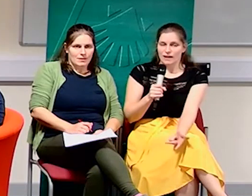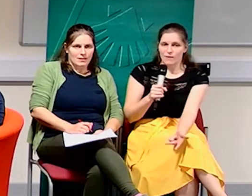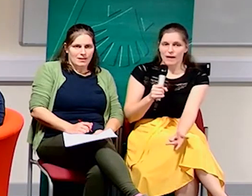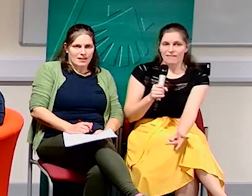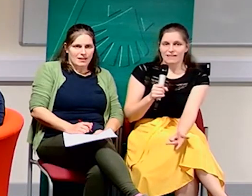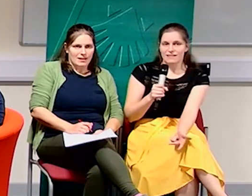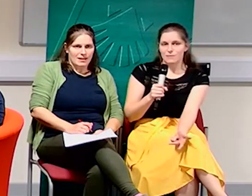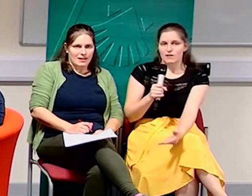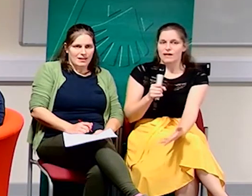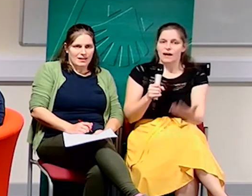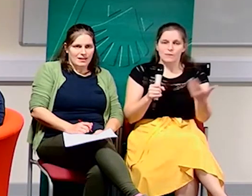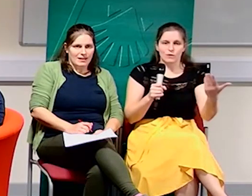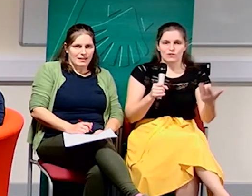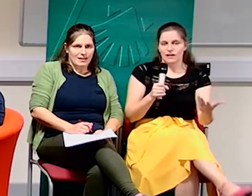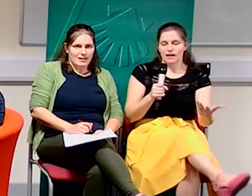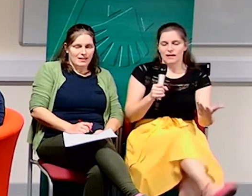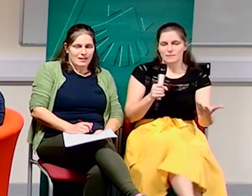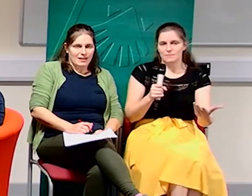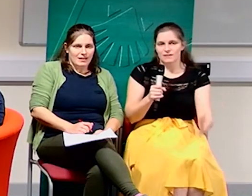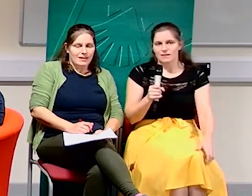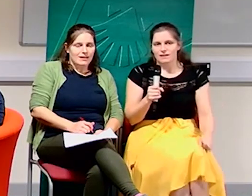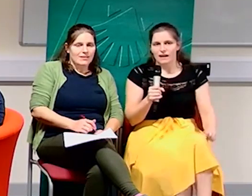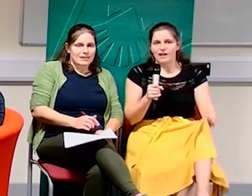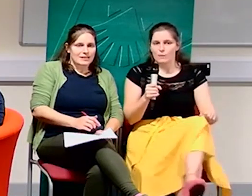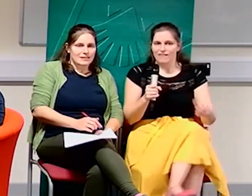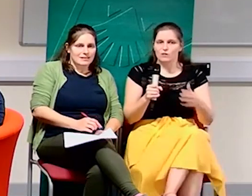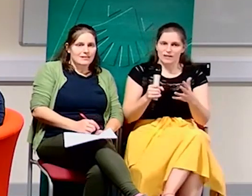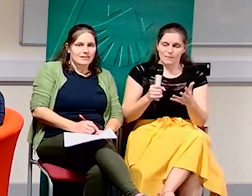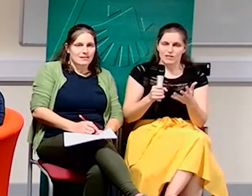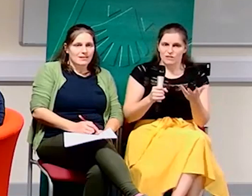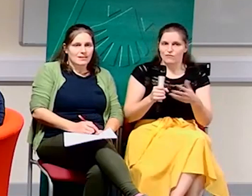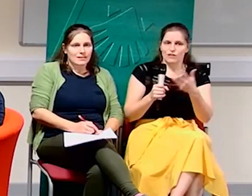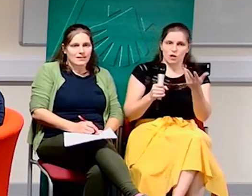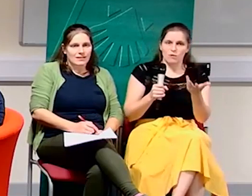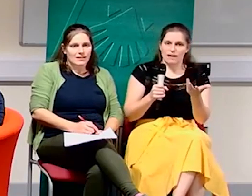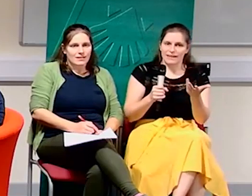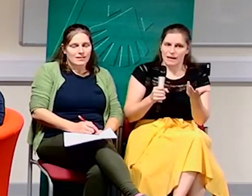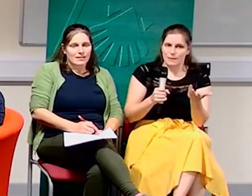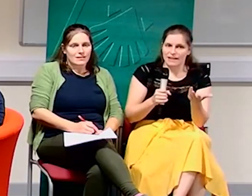comparing it I suppose I'm not um I could compare it to a little bit to for example like um hearing